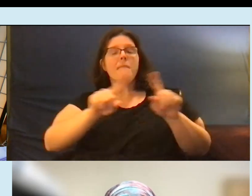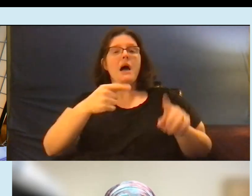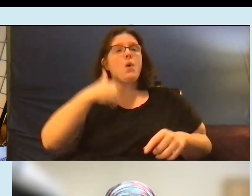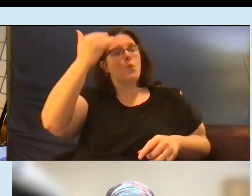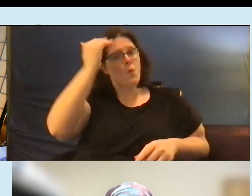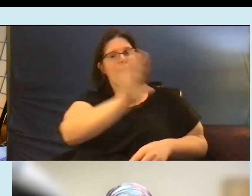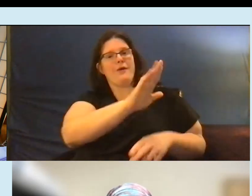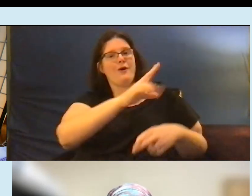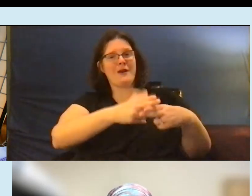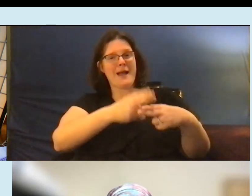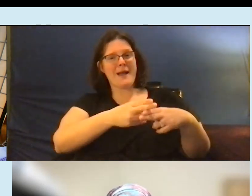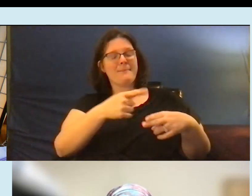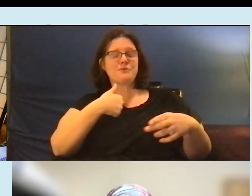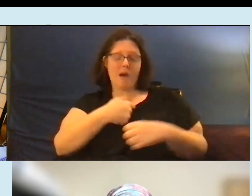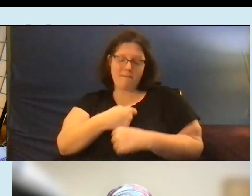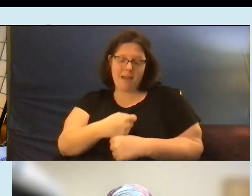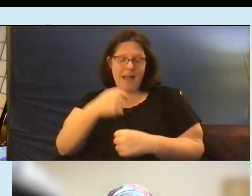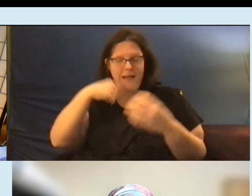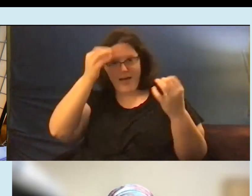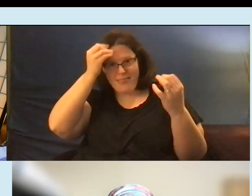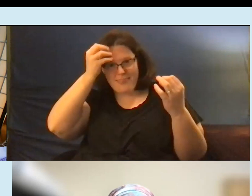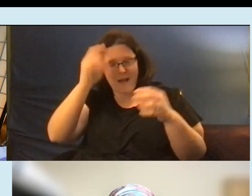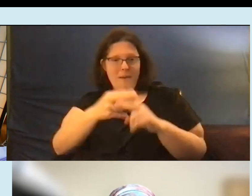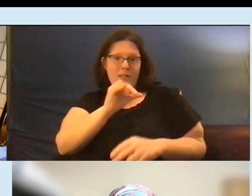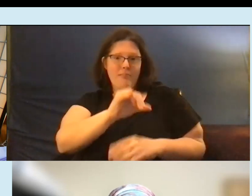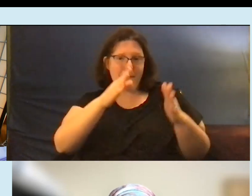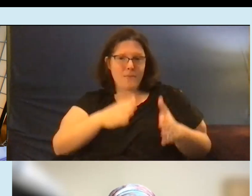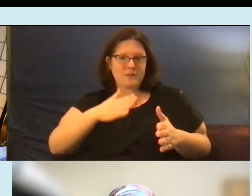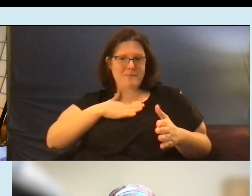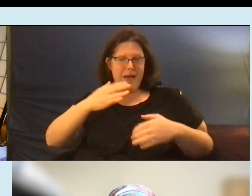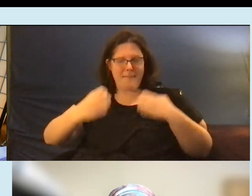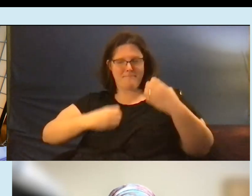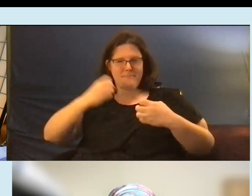that person as I'm binding it which I think I don't know there's something cool about that